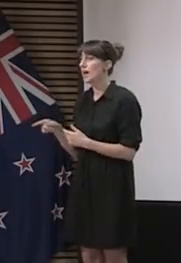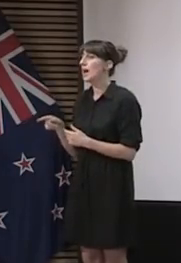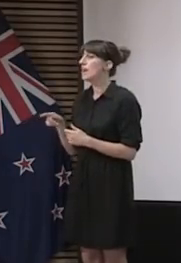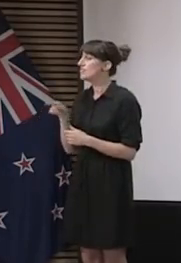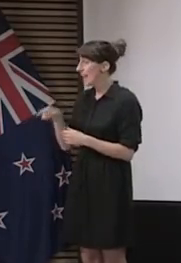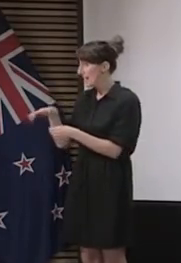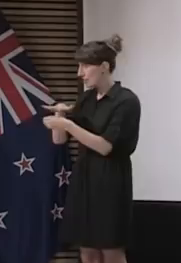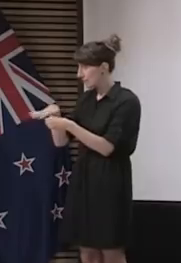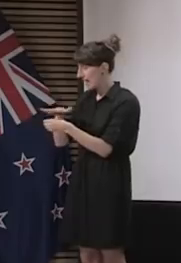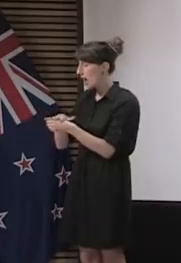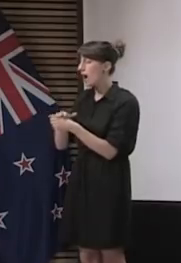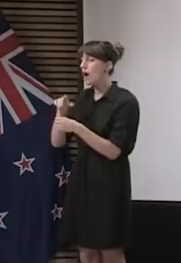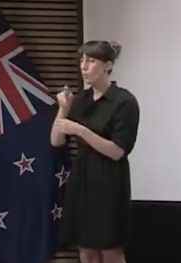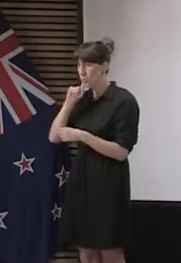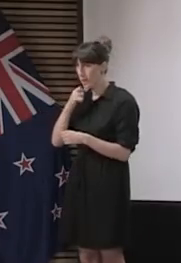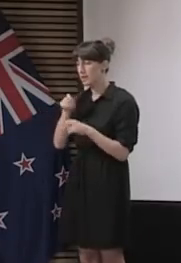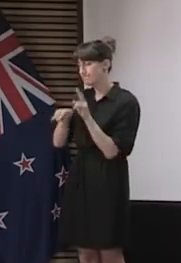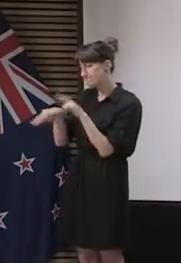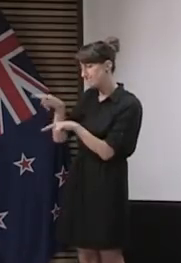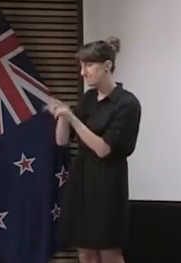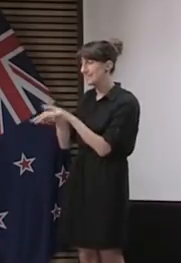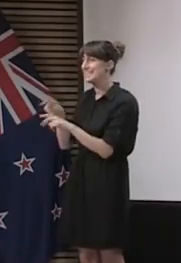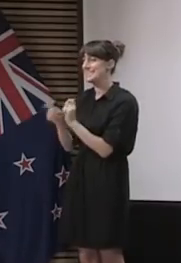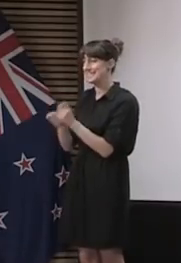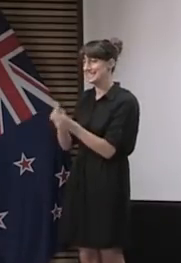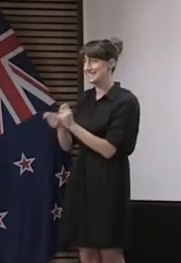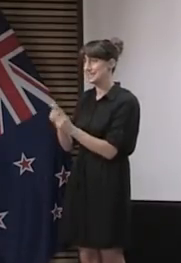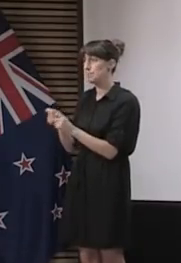on just to checkbecause that is a check thatcould be at a higher risk.